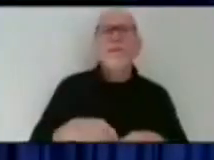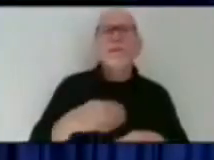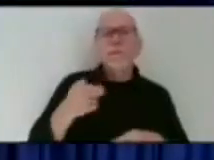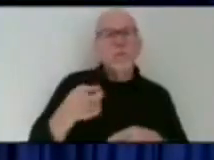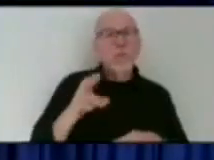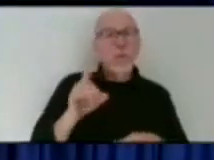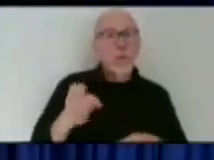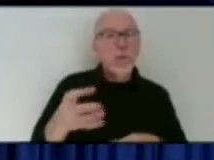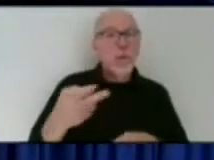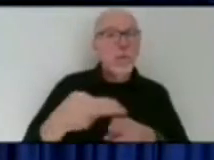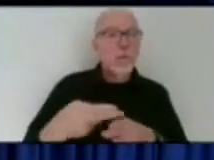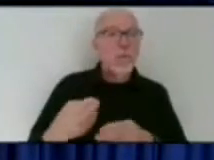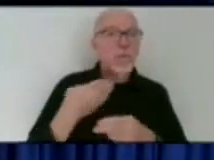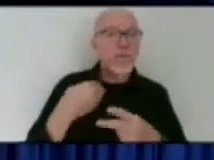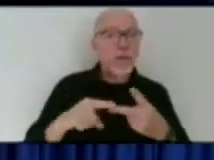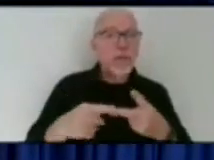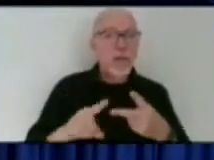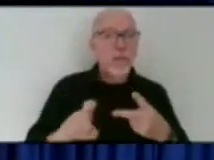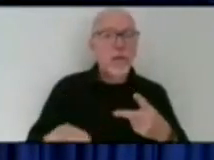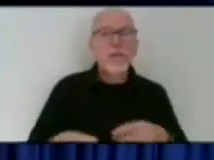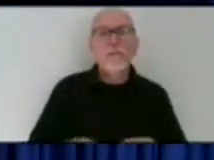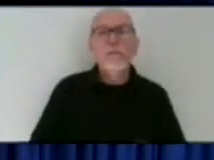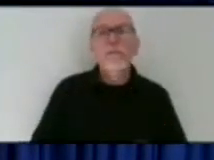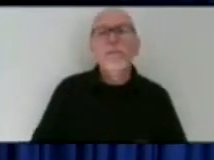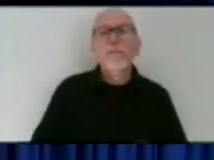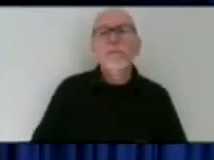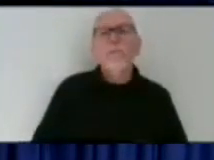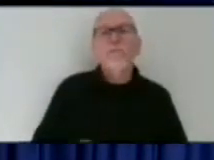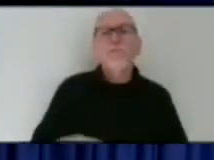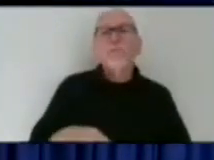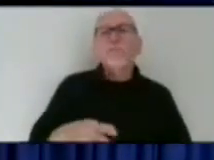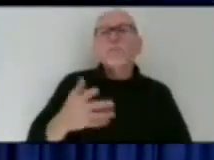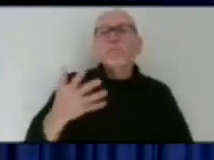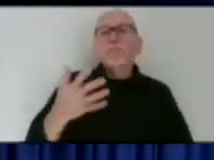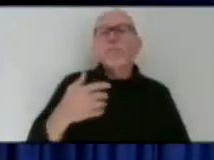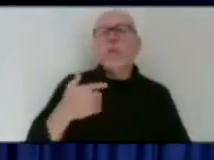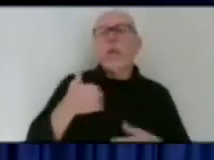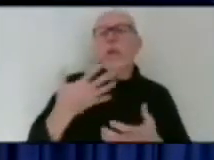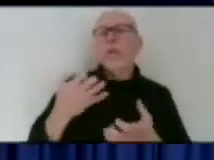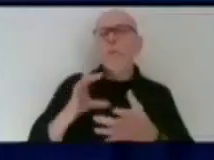Brandon's second. Uh, I just I want to say I have the greatest respect and